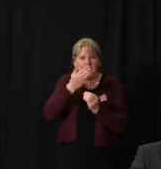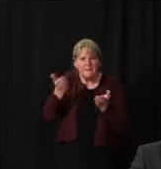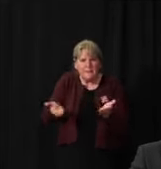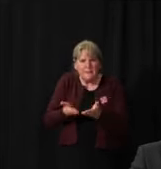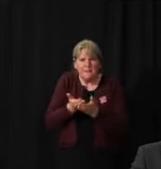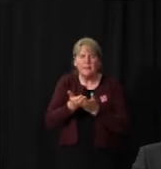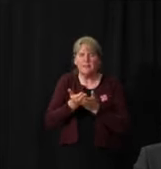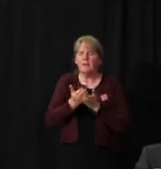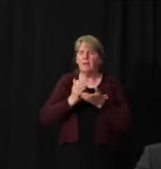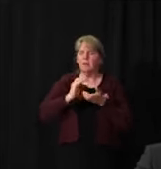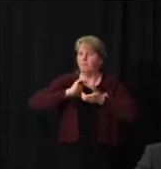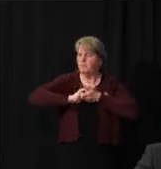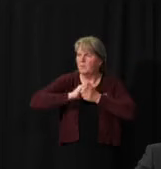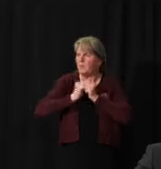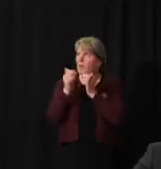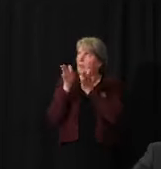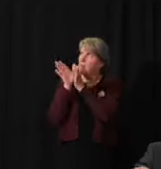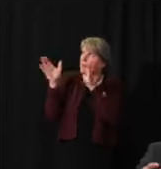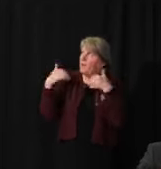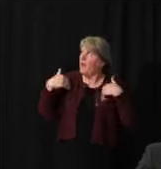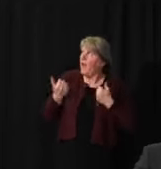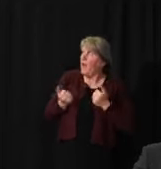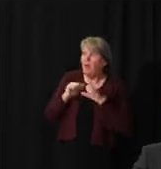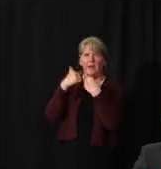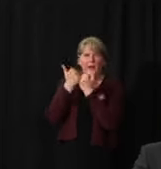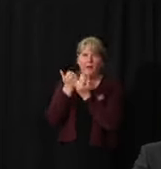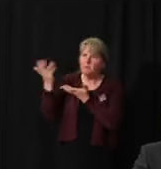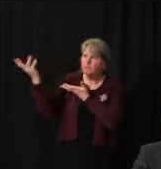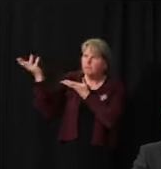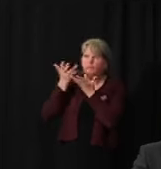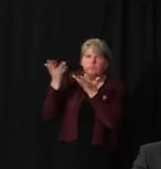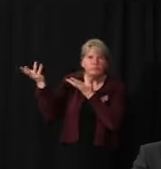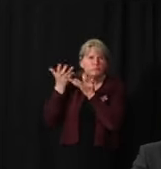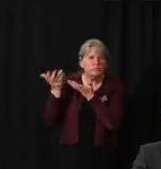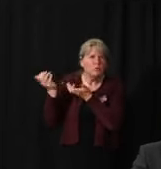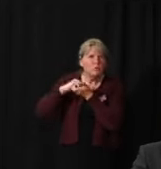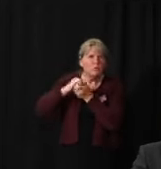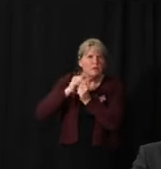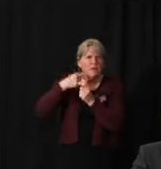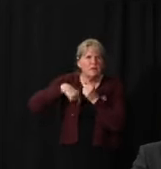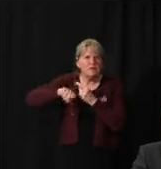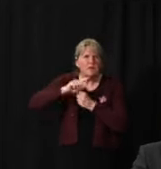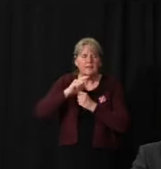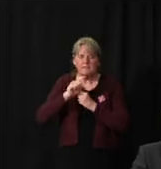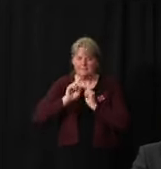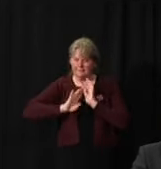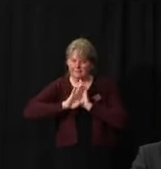expertise -- the expertise and collaboration with the public health agency and as they in